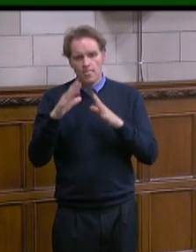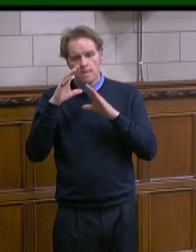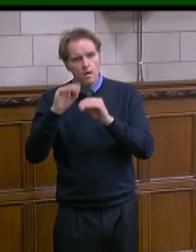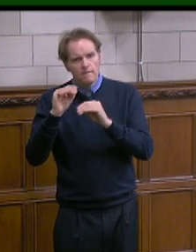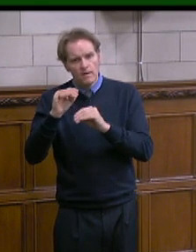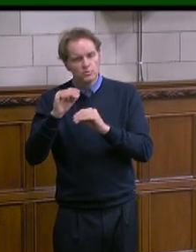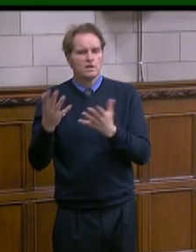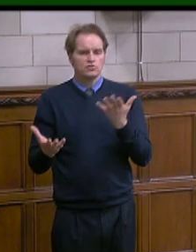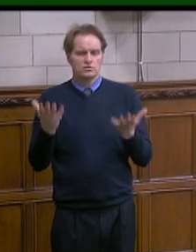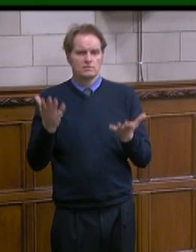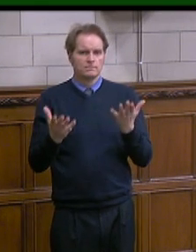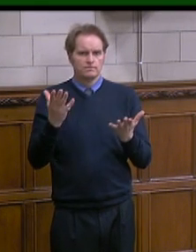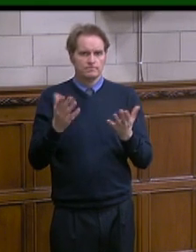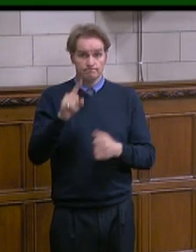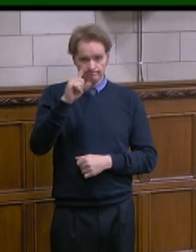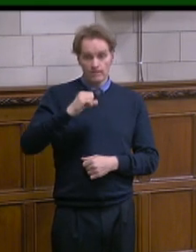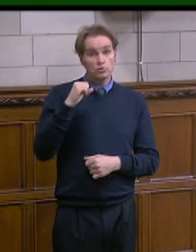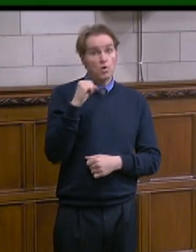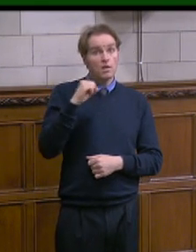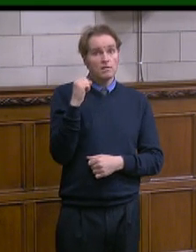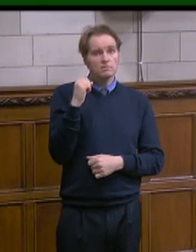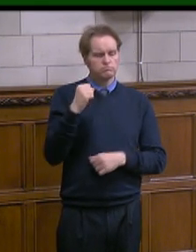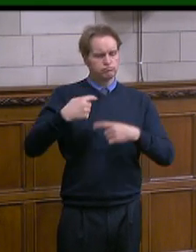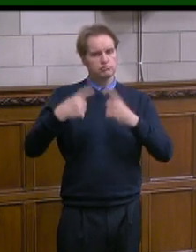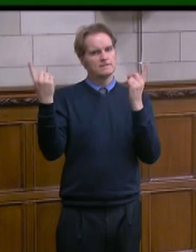Scotland has led the way with the passing of the British Sign Language (Scotland) Act